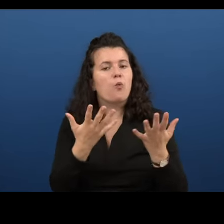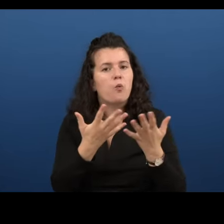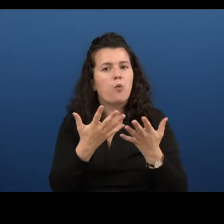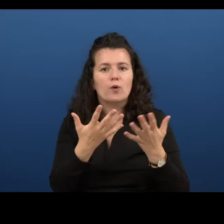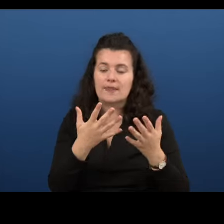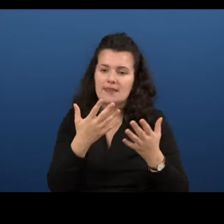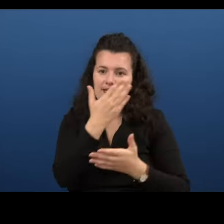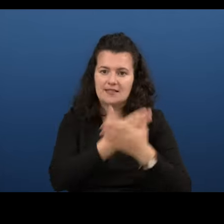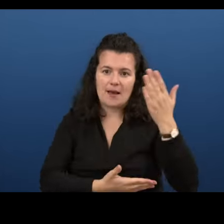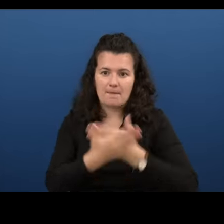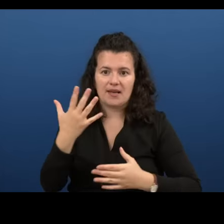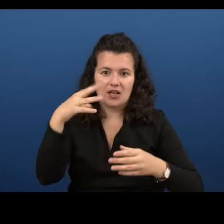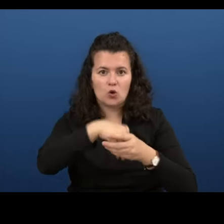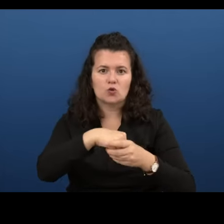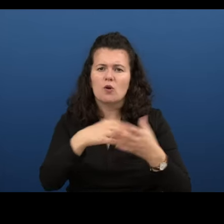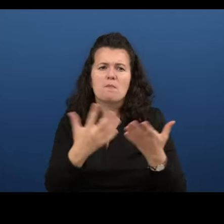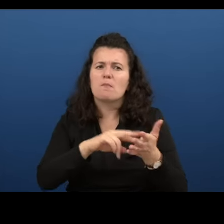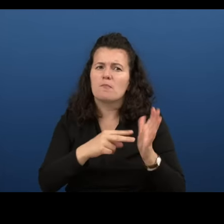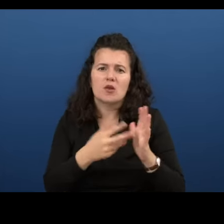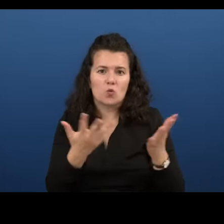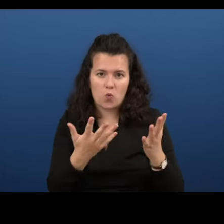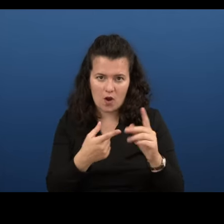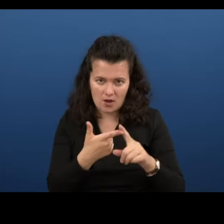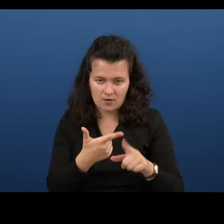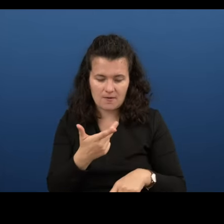12:05:00 Number two is to actively recruit persons with disability.